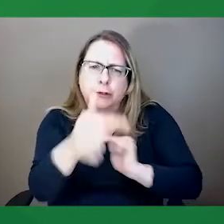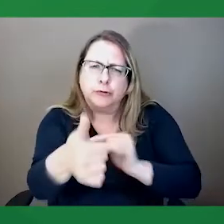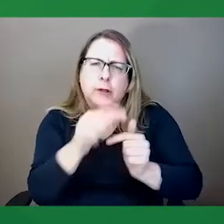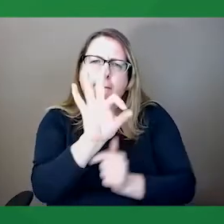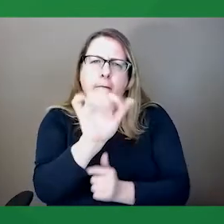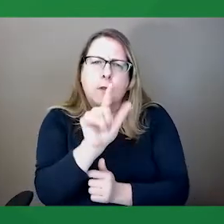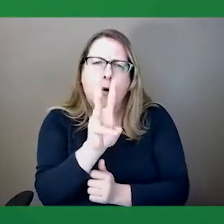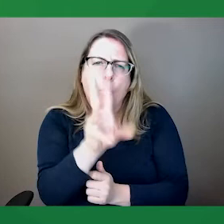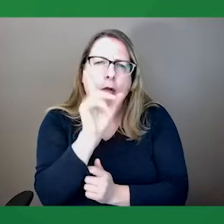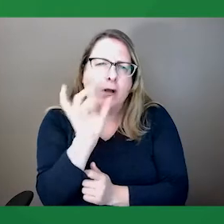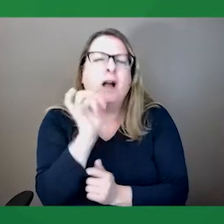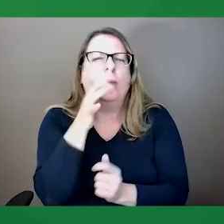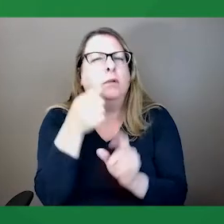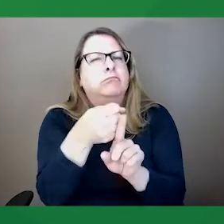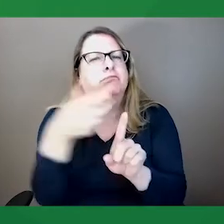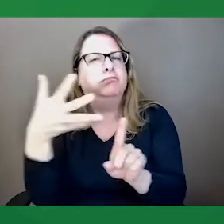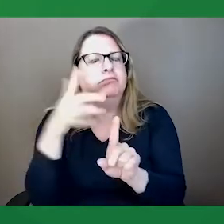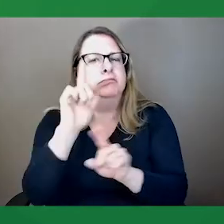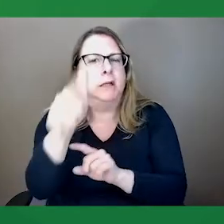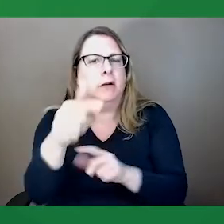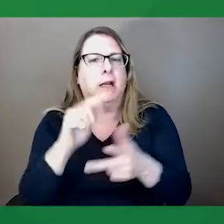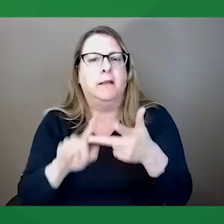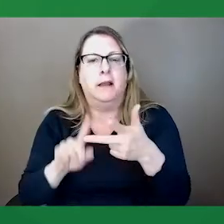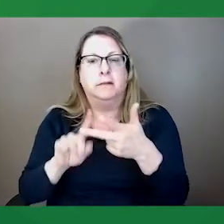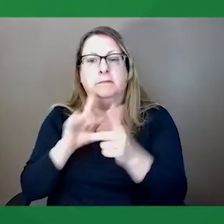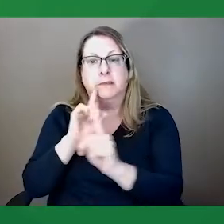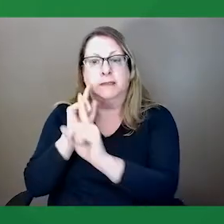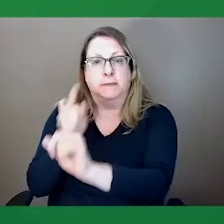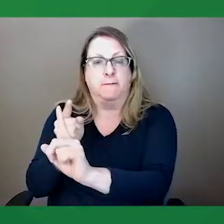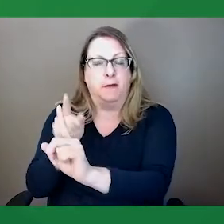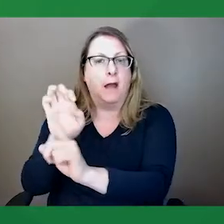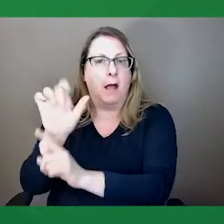we'll talk about that later, and then we'll inspect a specific element.